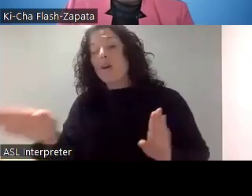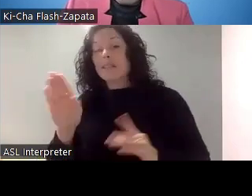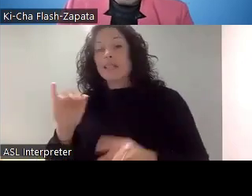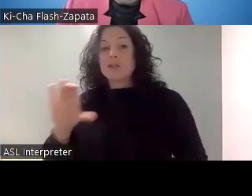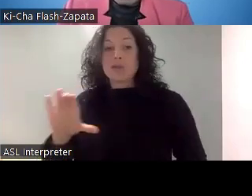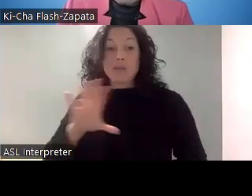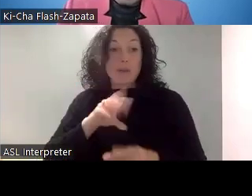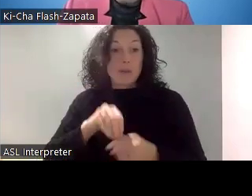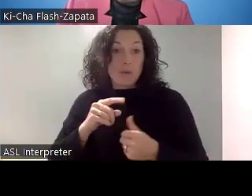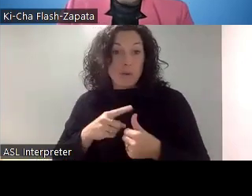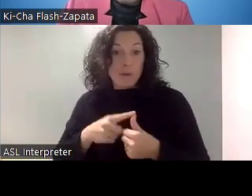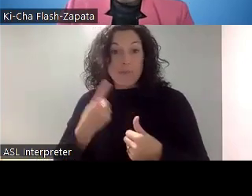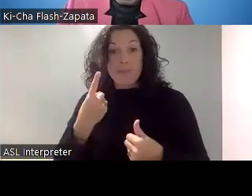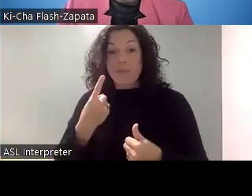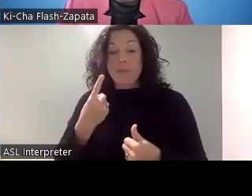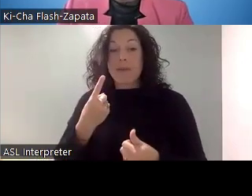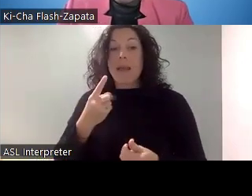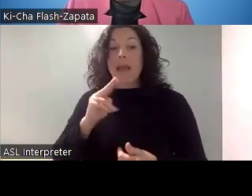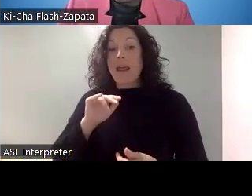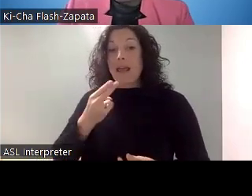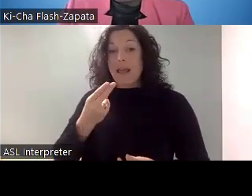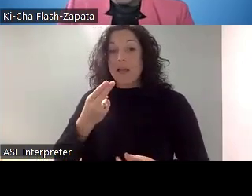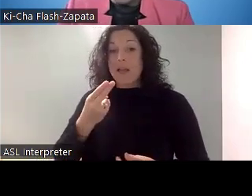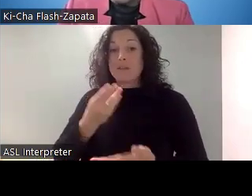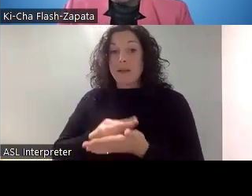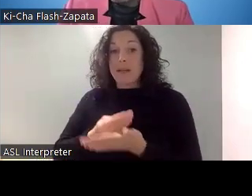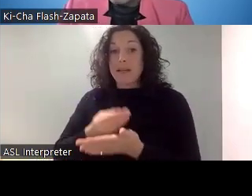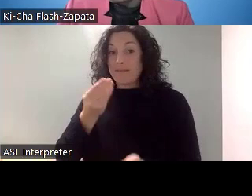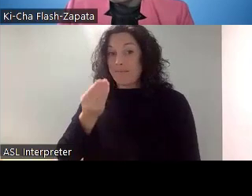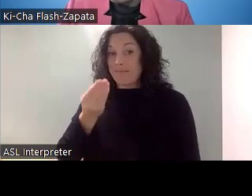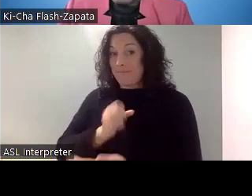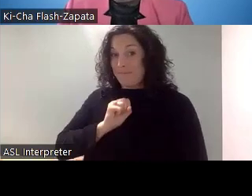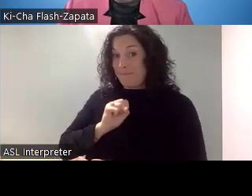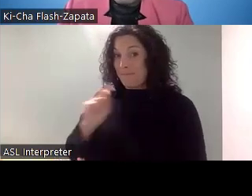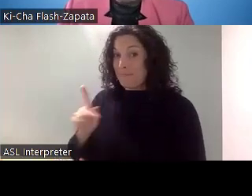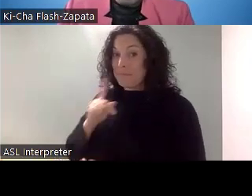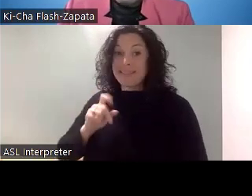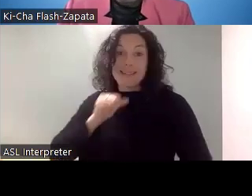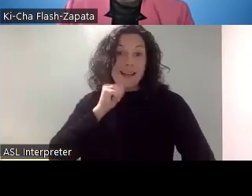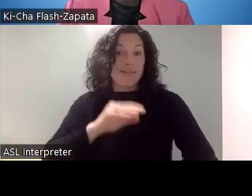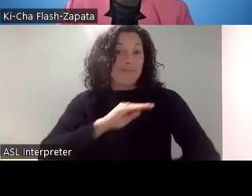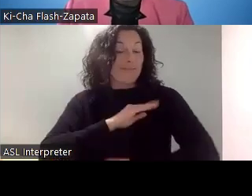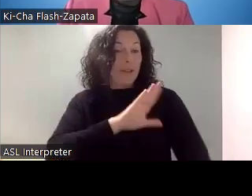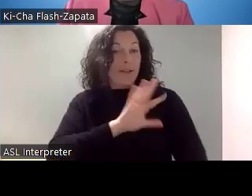refunding NIH-funded grants because of the failure to meet its own FCOI policies;